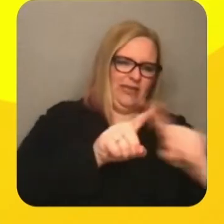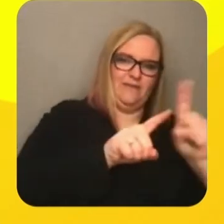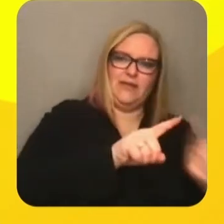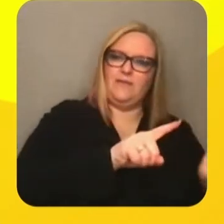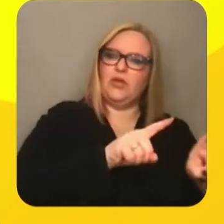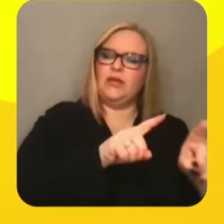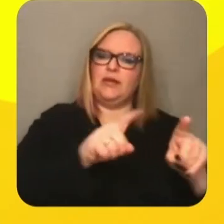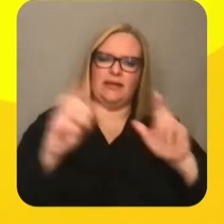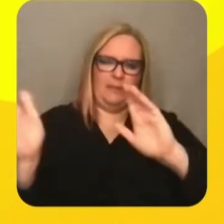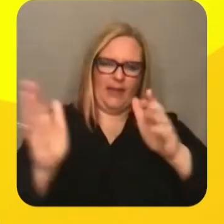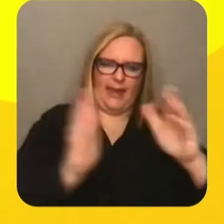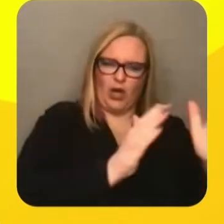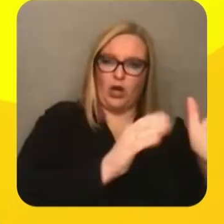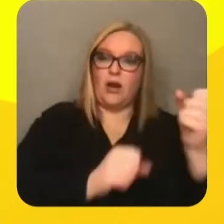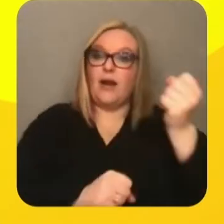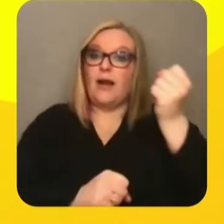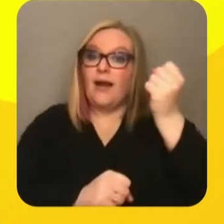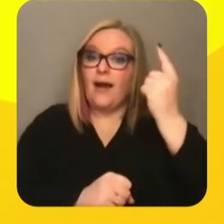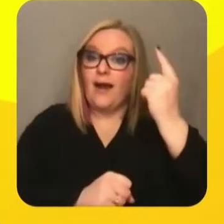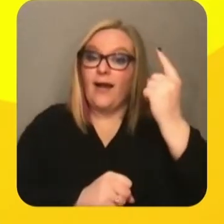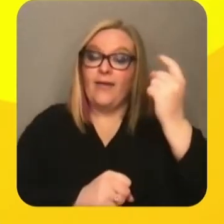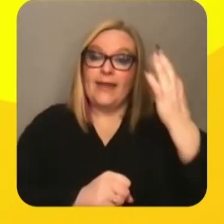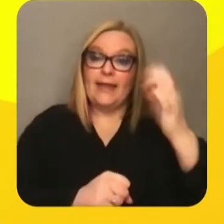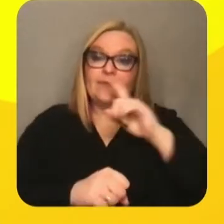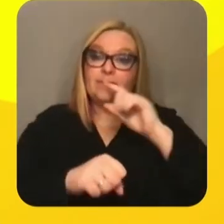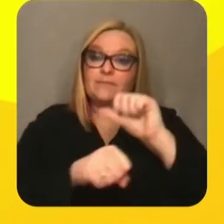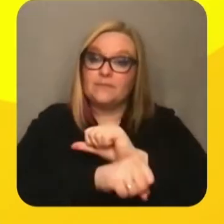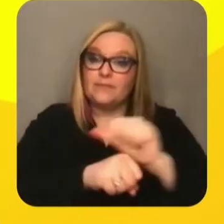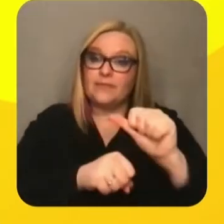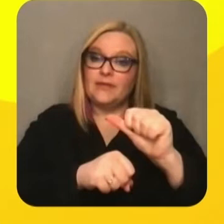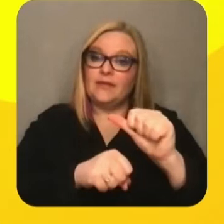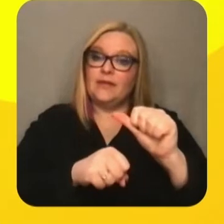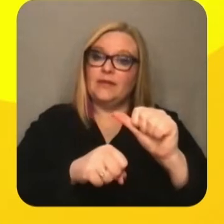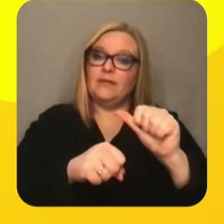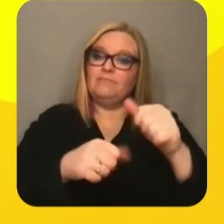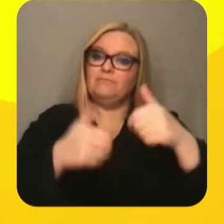But if we actually I think what it allows us to do is to tell a compelling story that is truly collective.